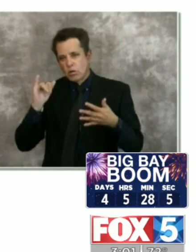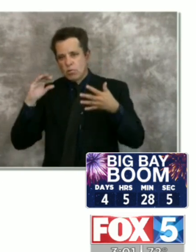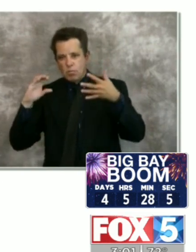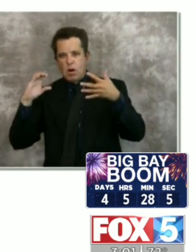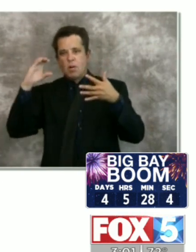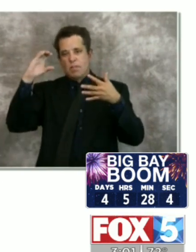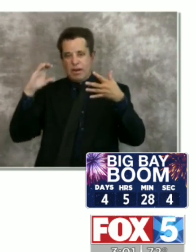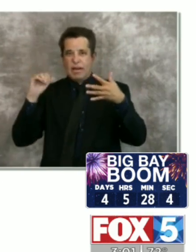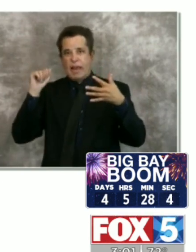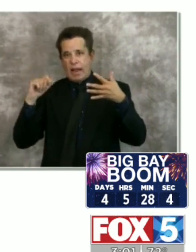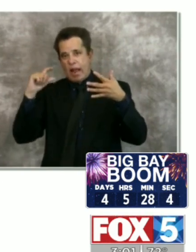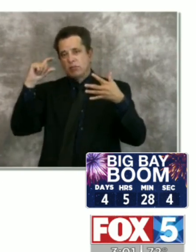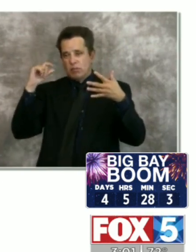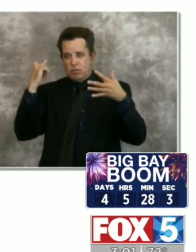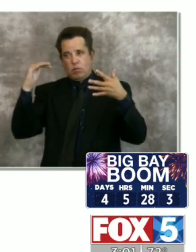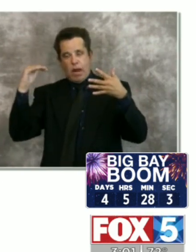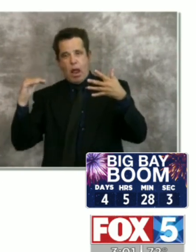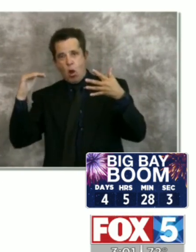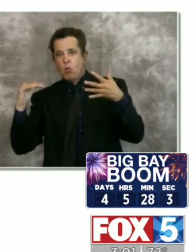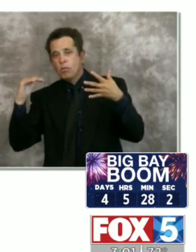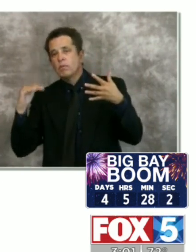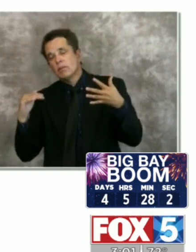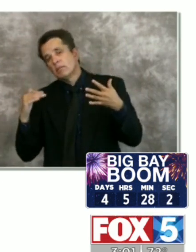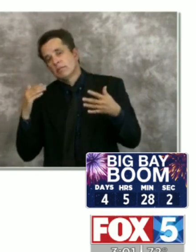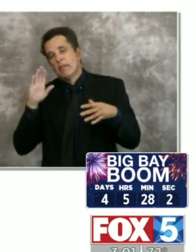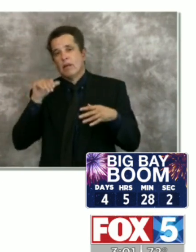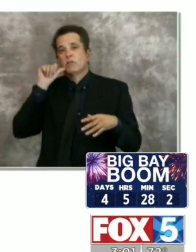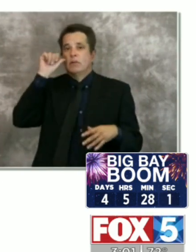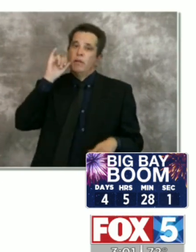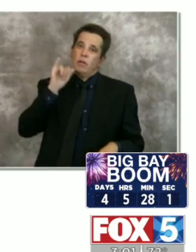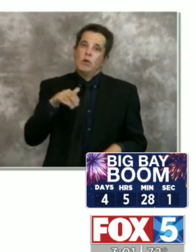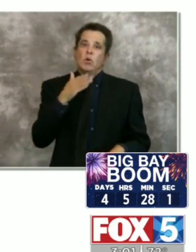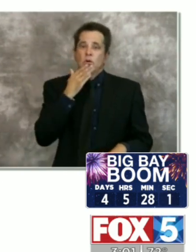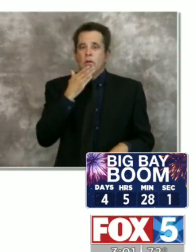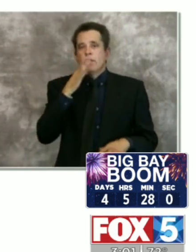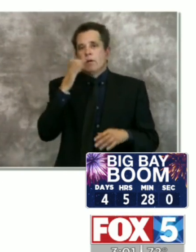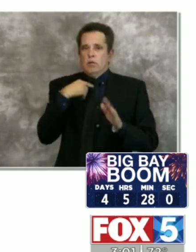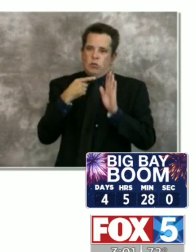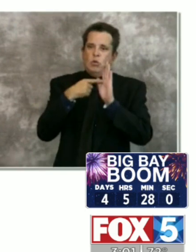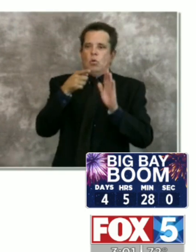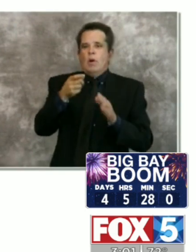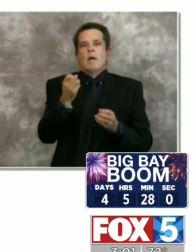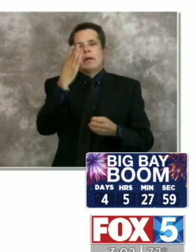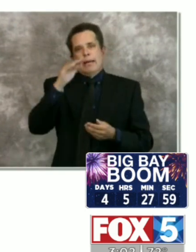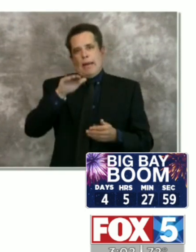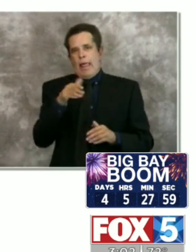ABOVE WHAT WE WANT TO BE AT 35% AND FOR ICU ADMISSIONS AT 32%. SO ITS CAPACITY WHICH IS